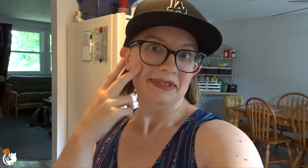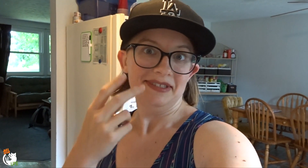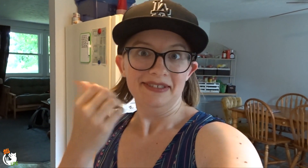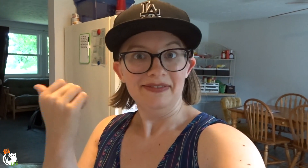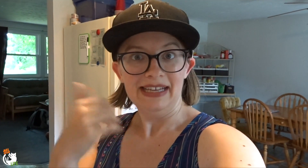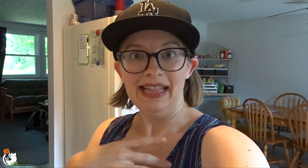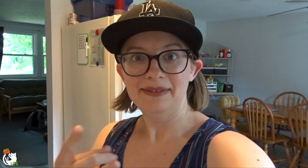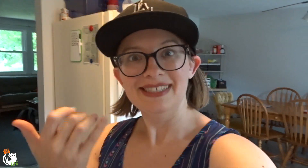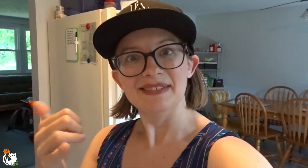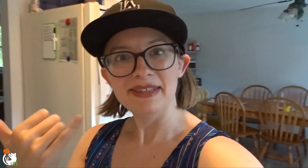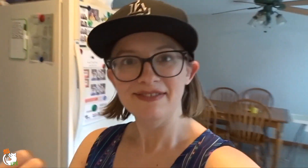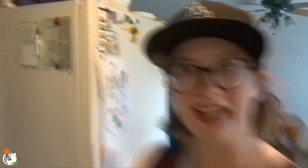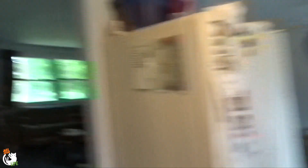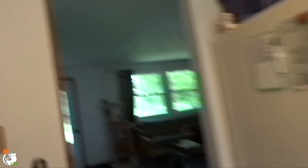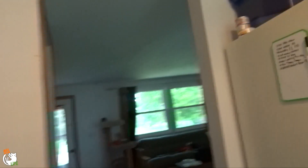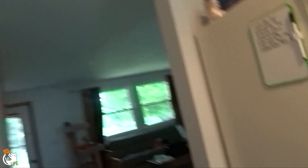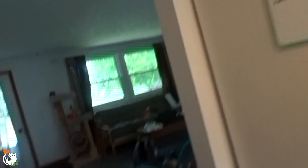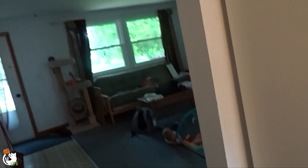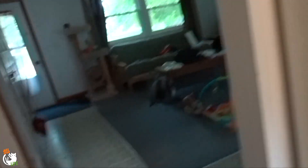but thought I'd blow it up and see if he like it. Can play with it.